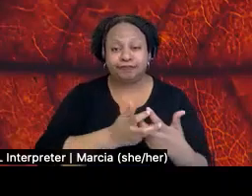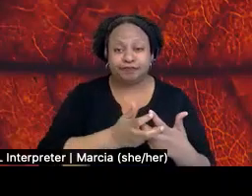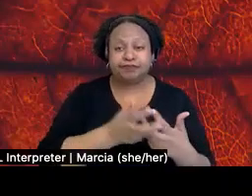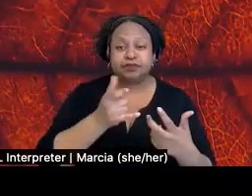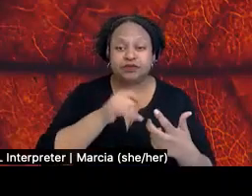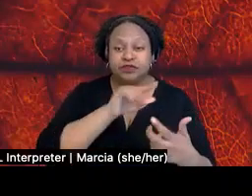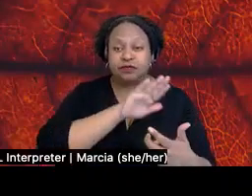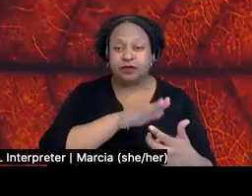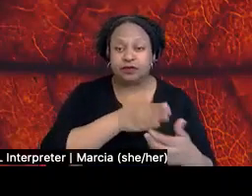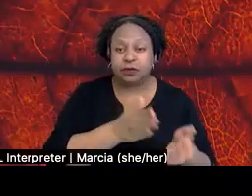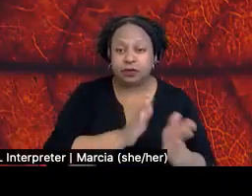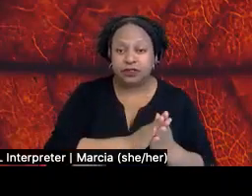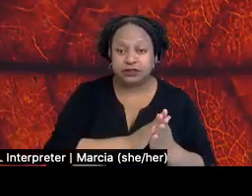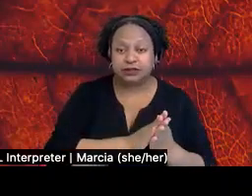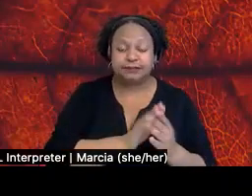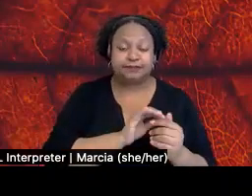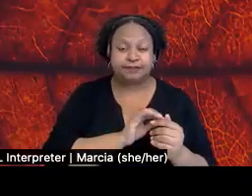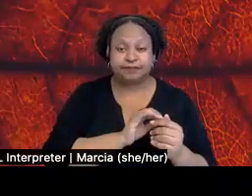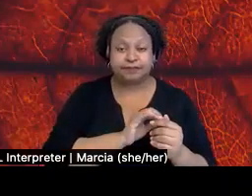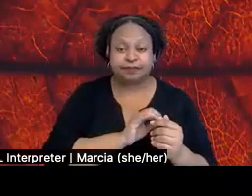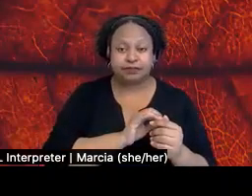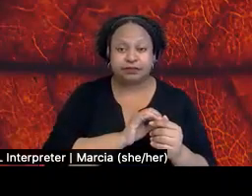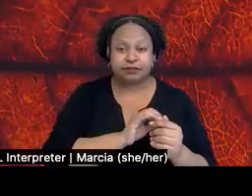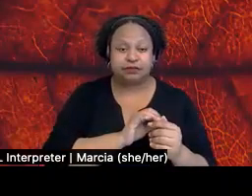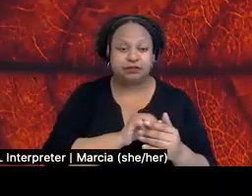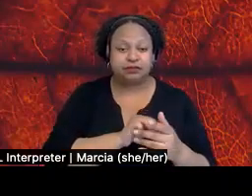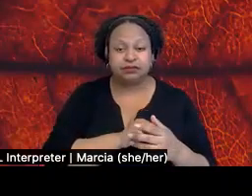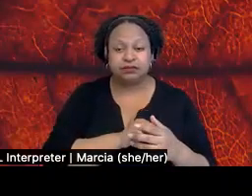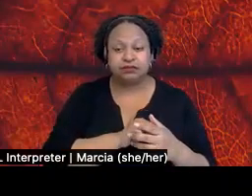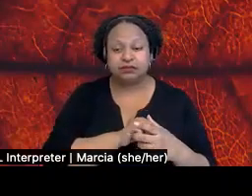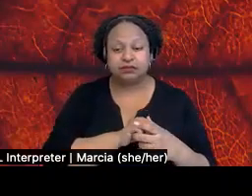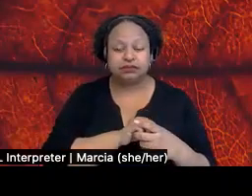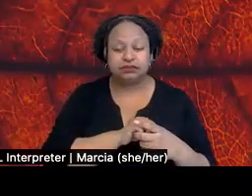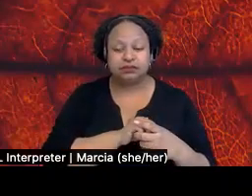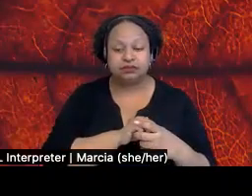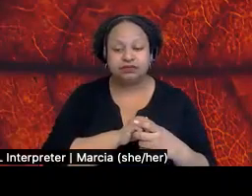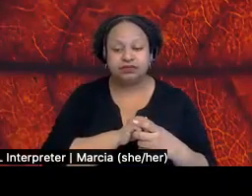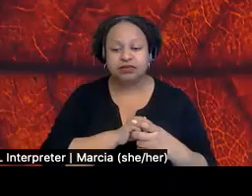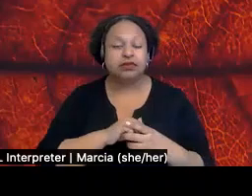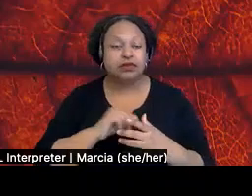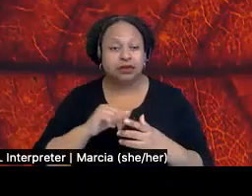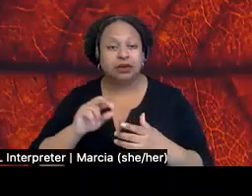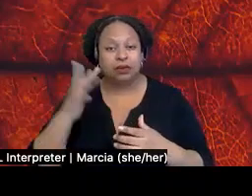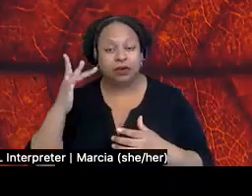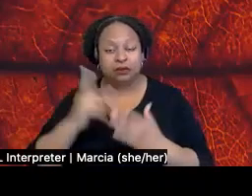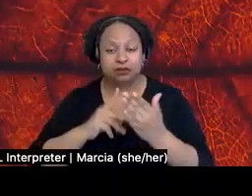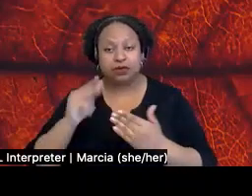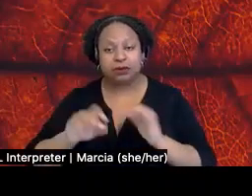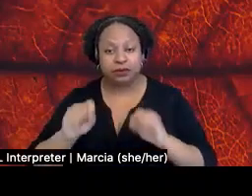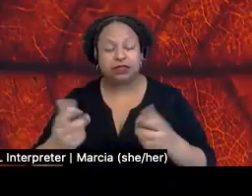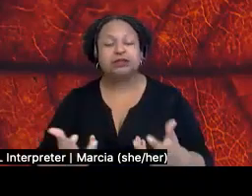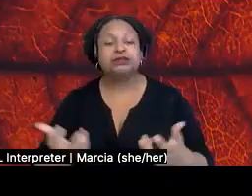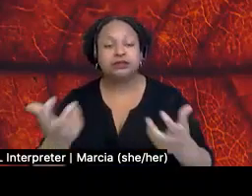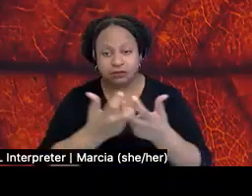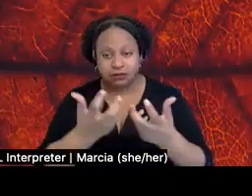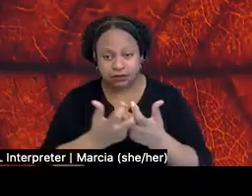that that's outside something that the program as a whole can accommodate or can include. Next slide.